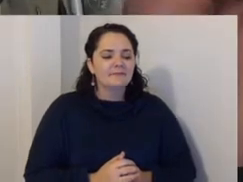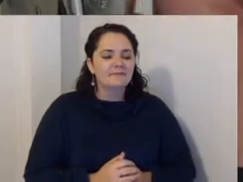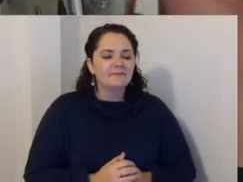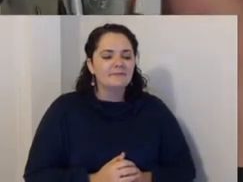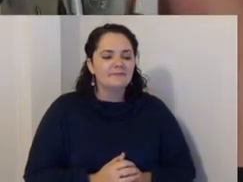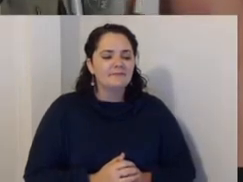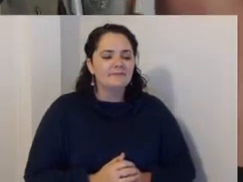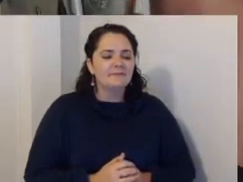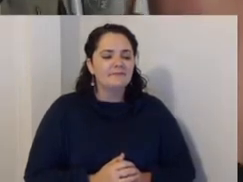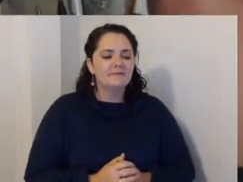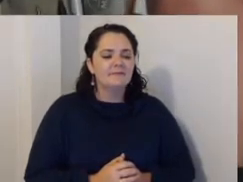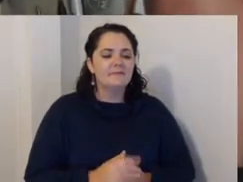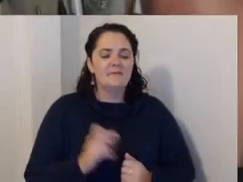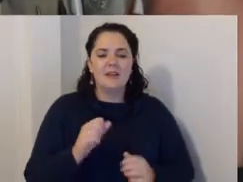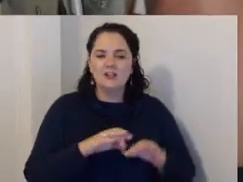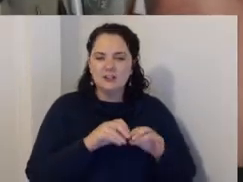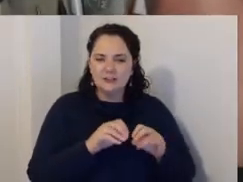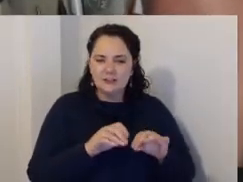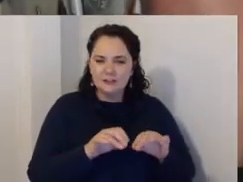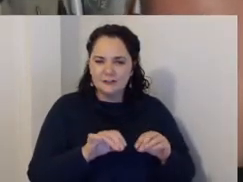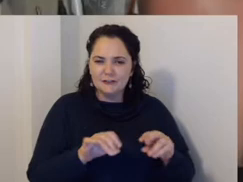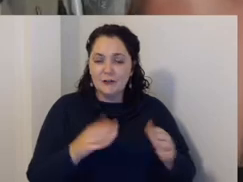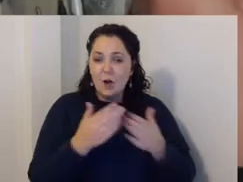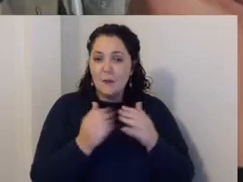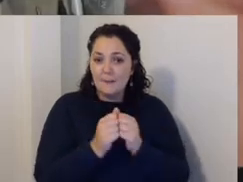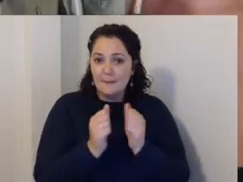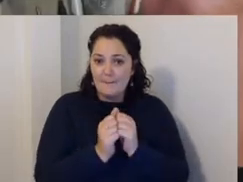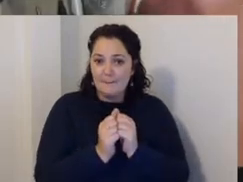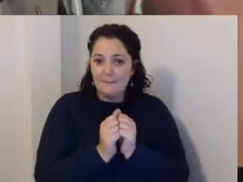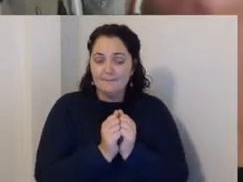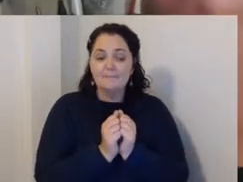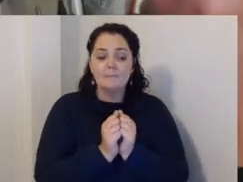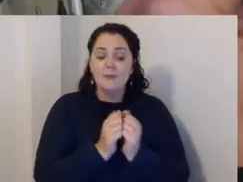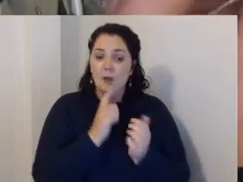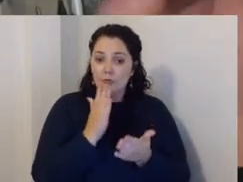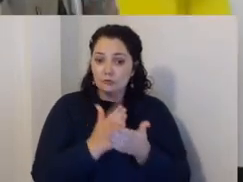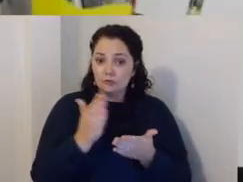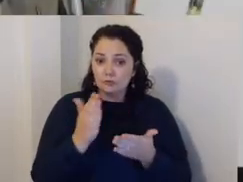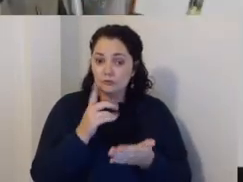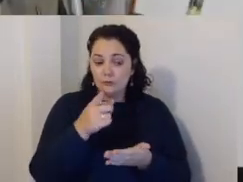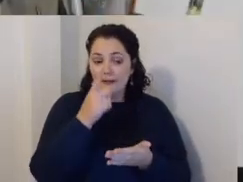of graphite powder now on my uh on my sheet of paper. Now it is absolutely true that you can buy